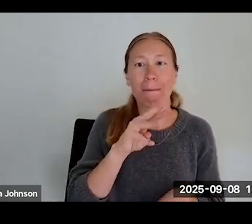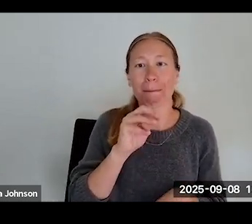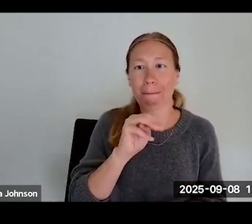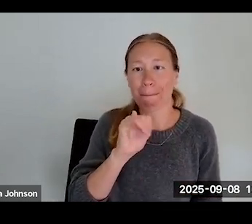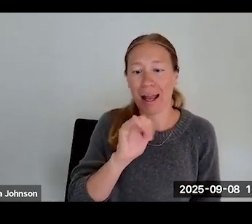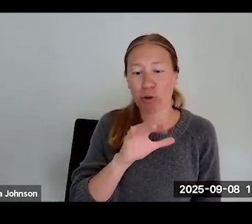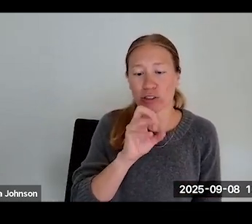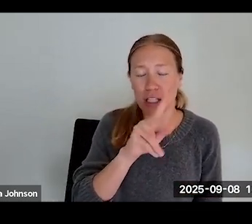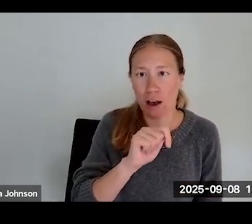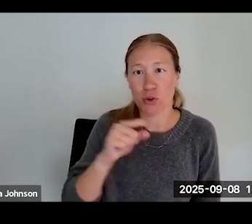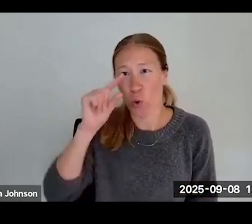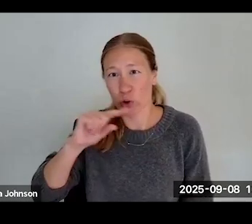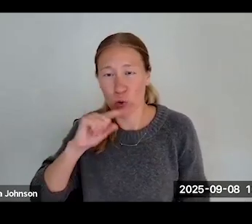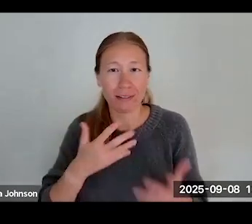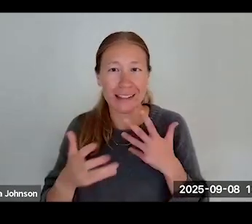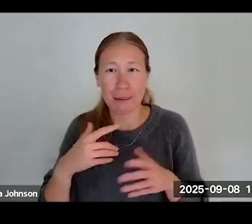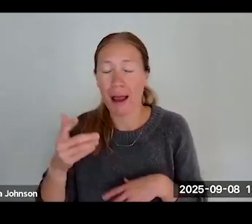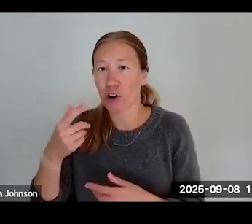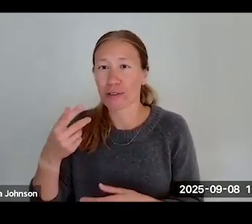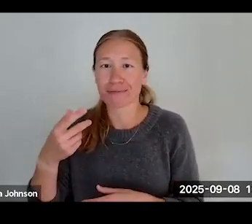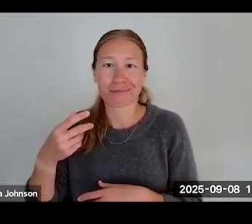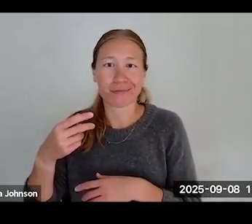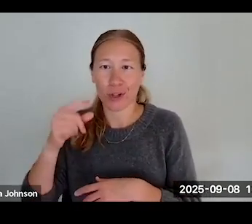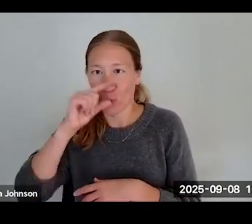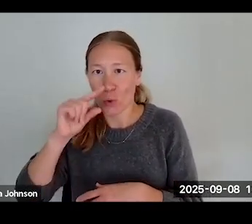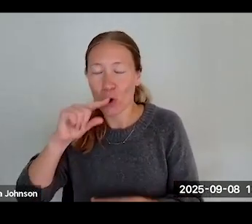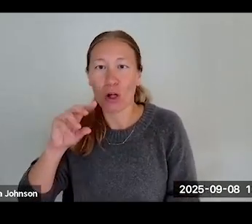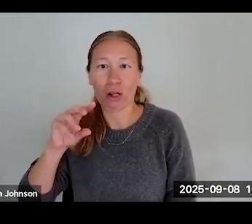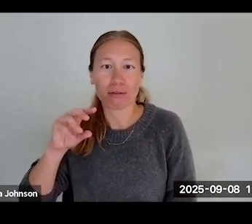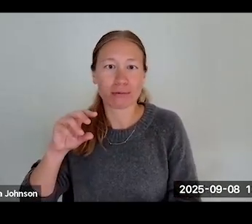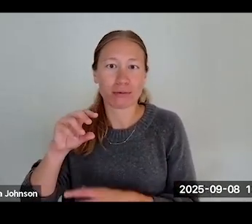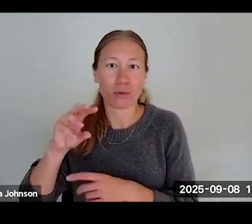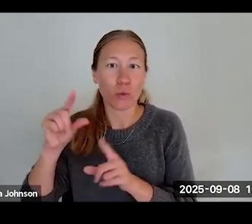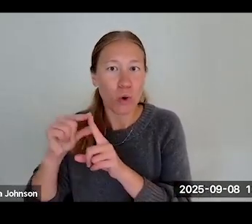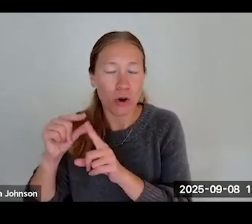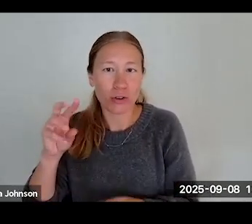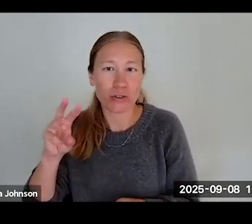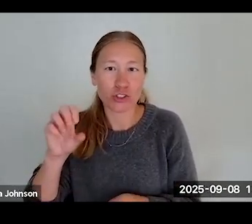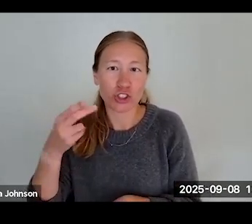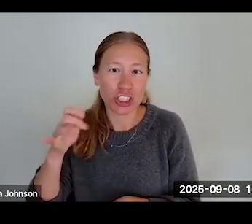In these cases, you can set the files to read or view-only to deter editing, and you can mark them as final